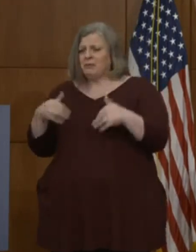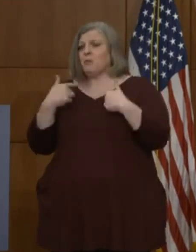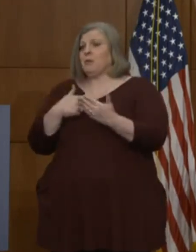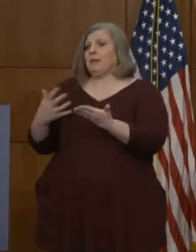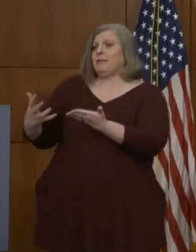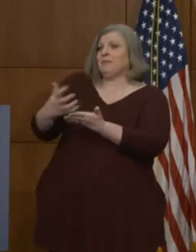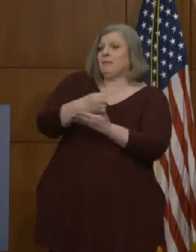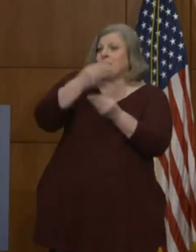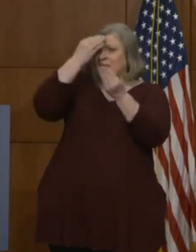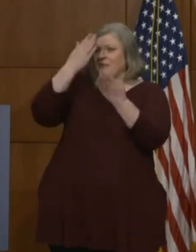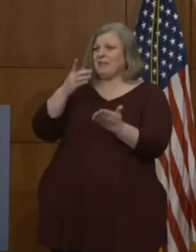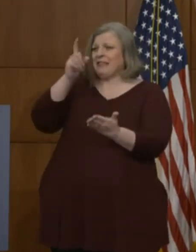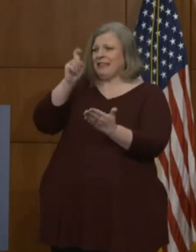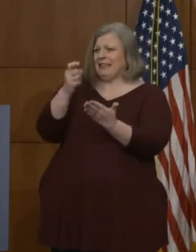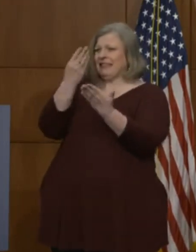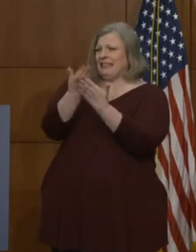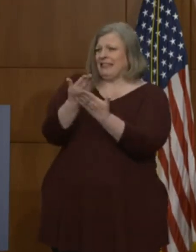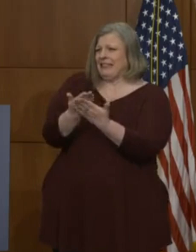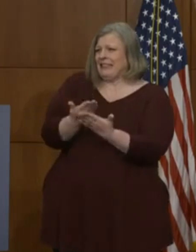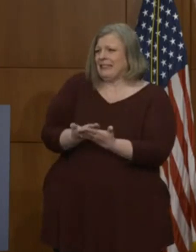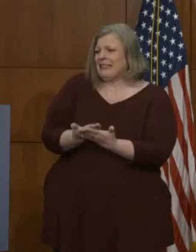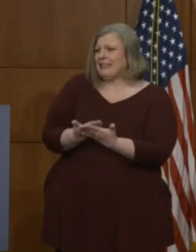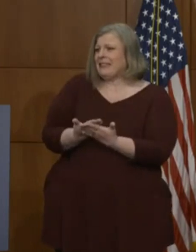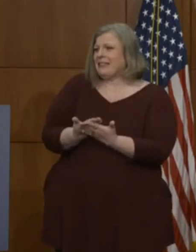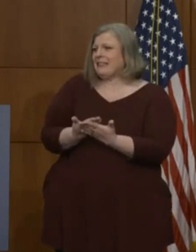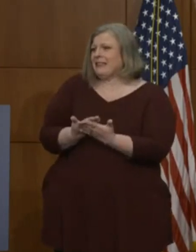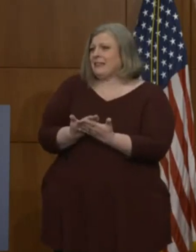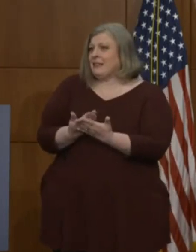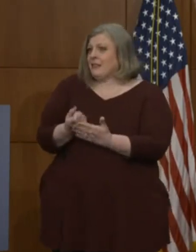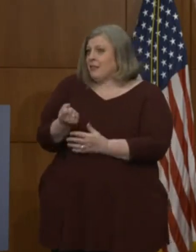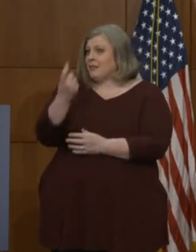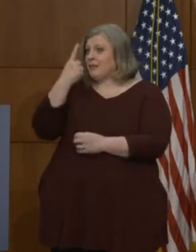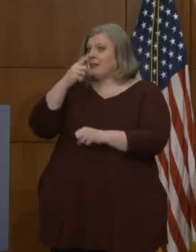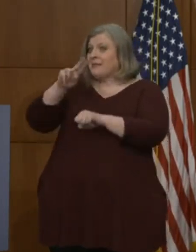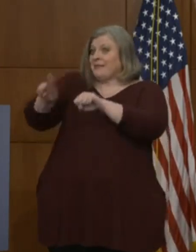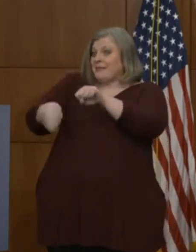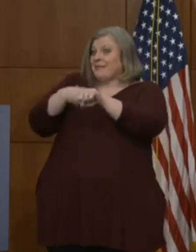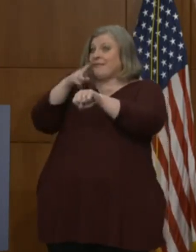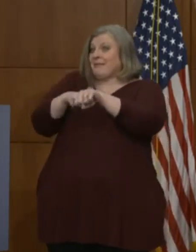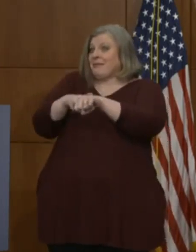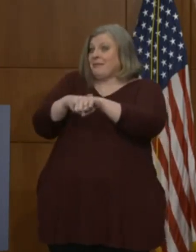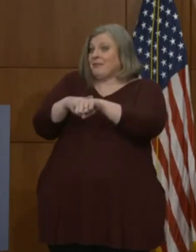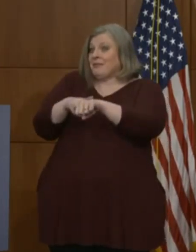WE’RE COLLECTING THAT INFORMATION- MY UNDERSTOOD I’LL INFORMATION- MY UNDERSTOOD I’LL HAVE TO VERIFY THIS BUT MY HAVE TO VERIFY THIS BUT MY UNDERSTANDING IS THAT A